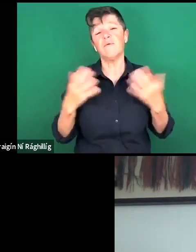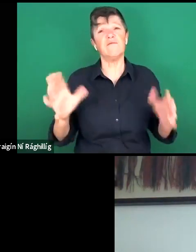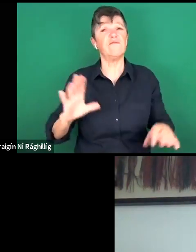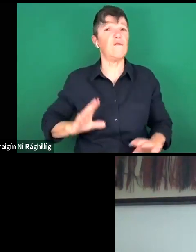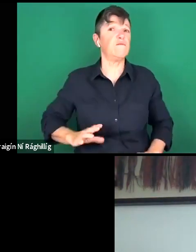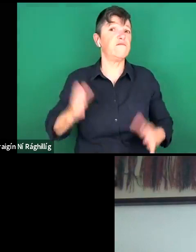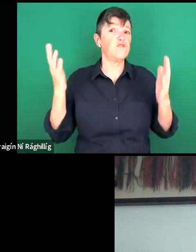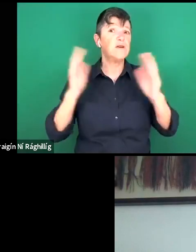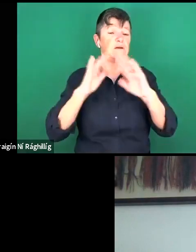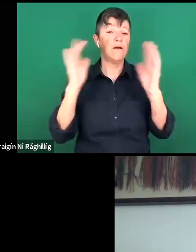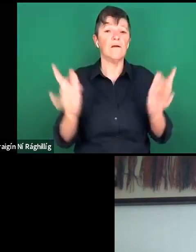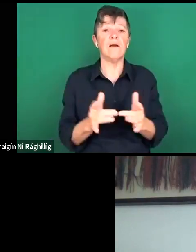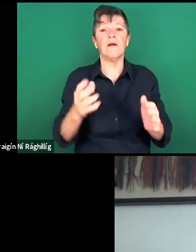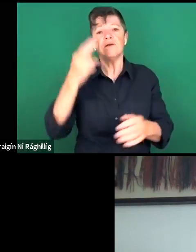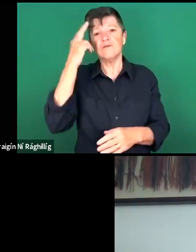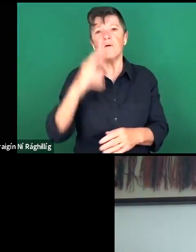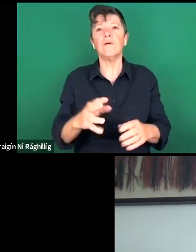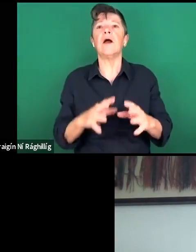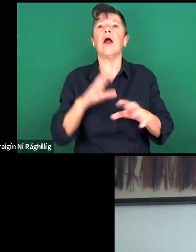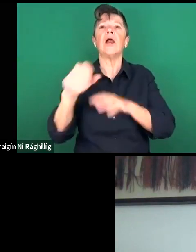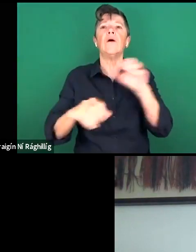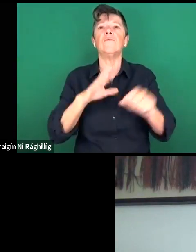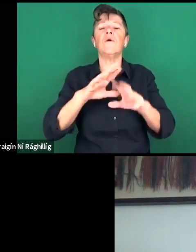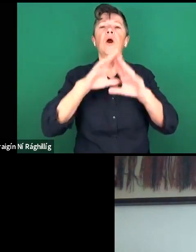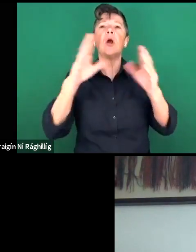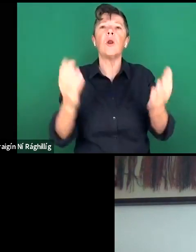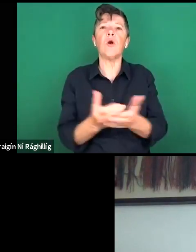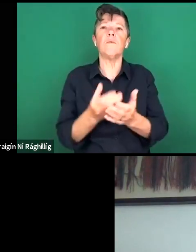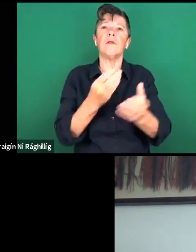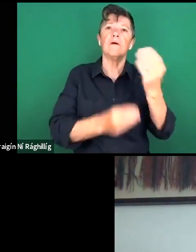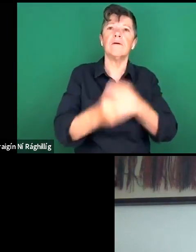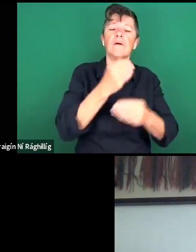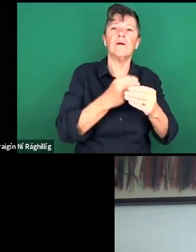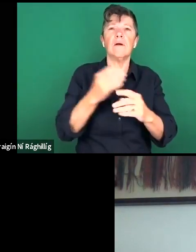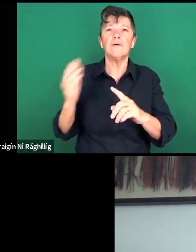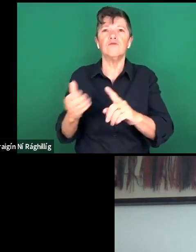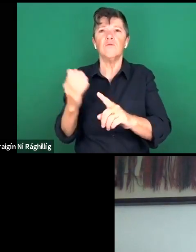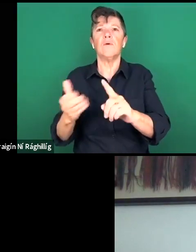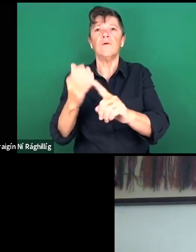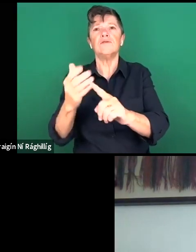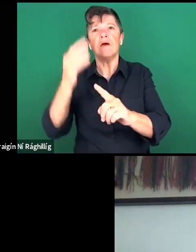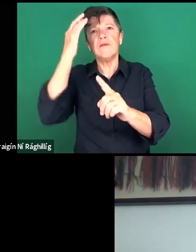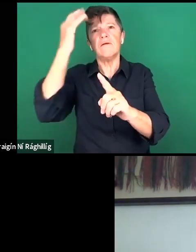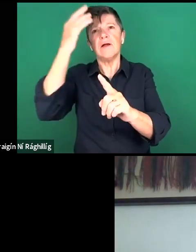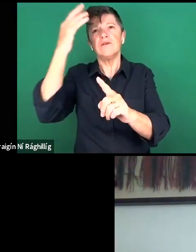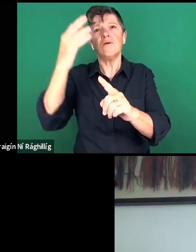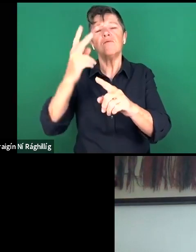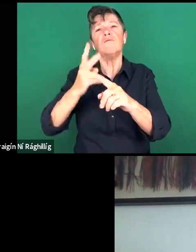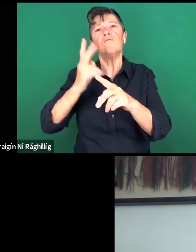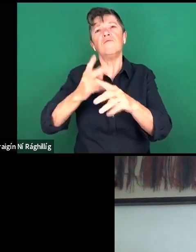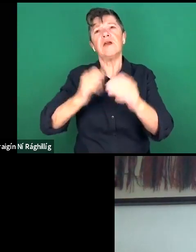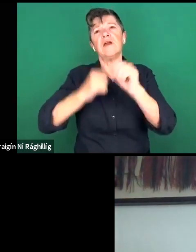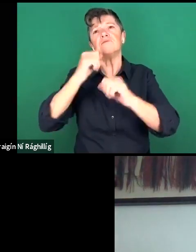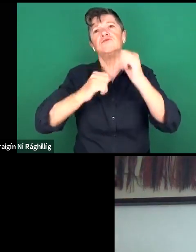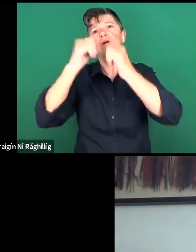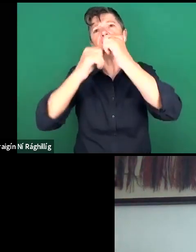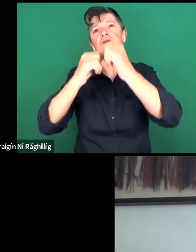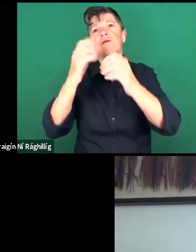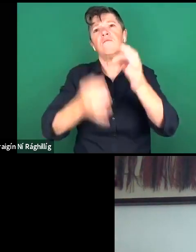make those links and how we're responsive to what's going on elsewhere. The work I've done around